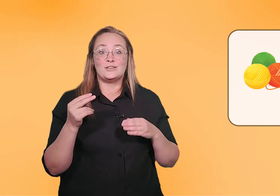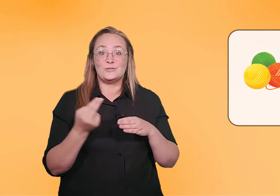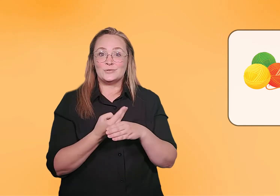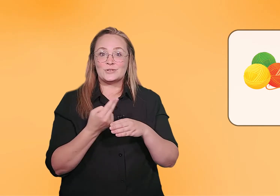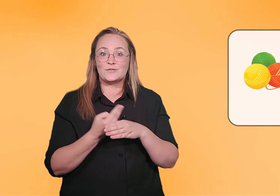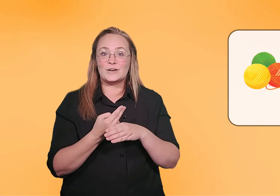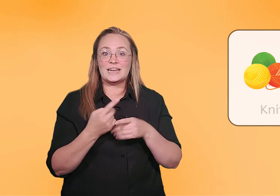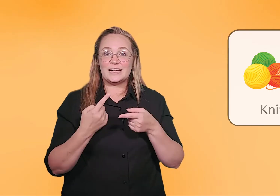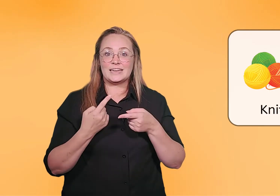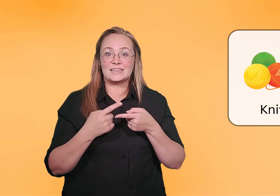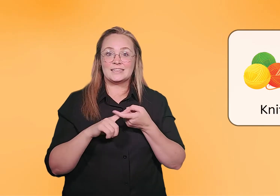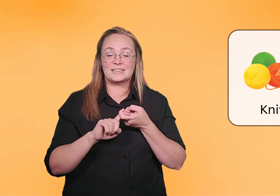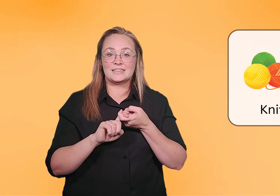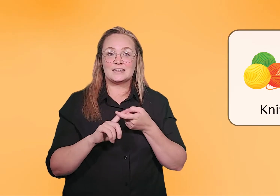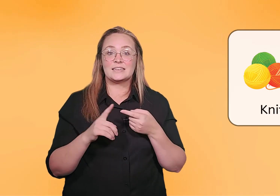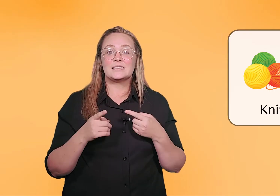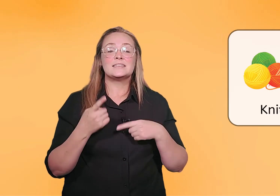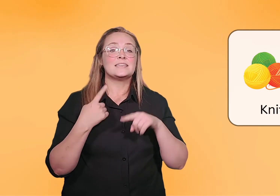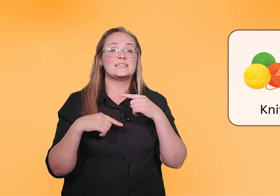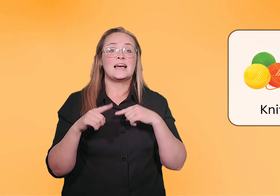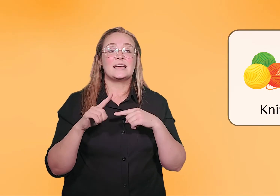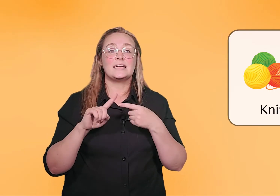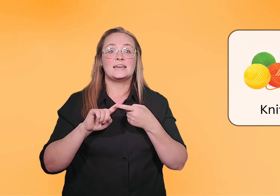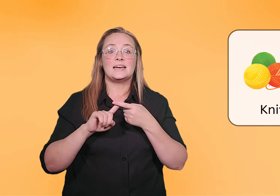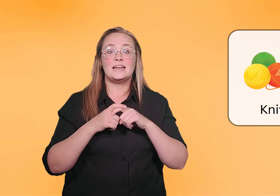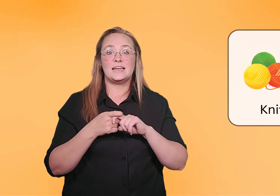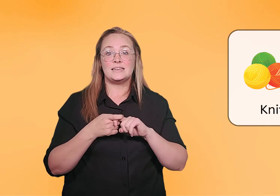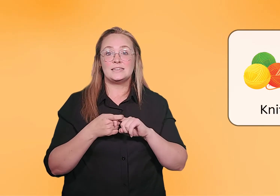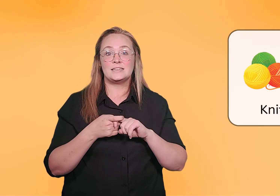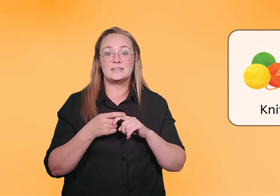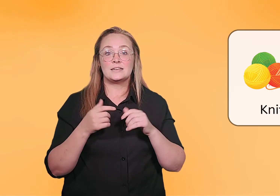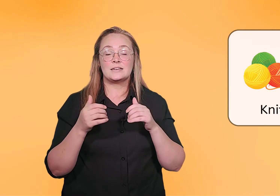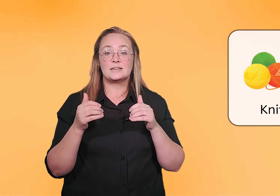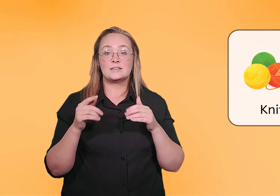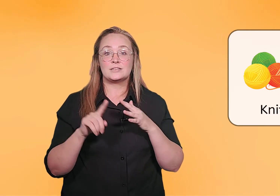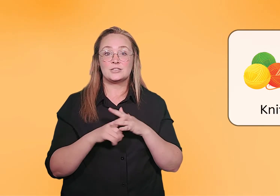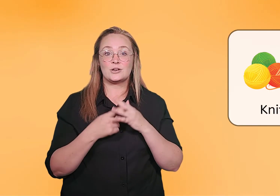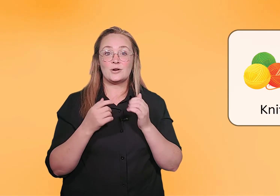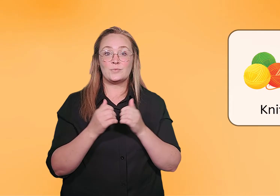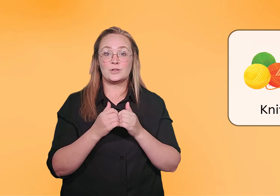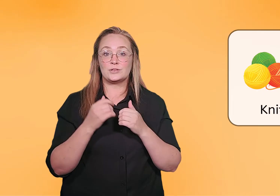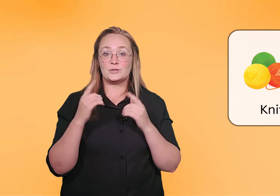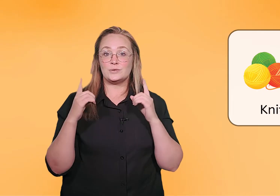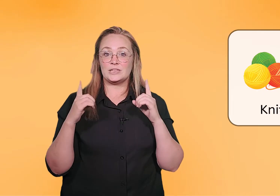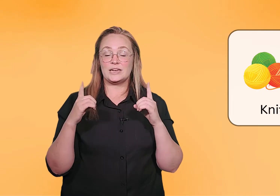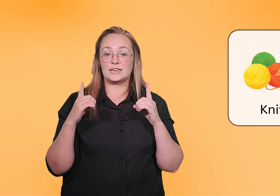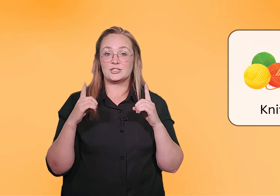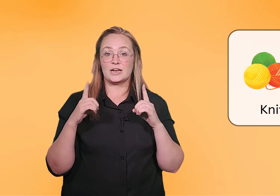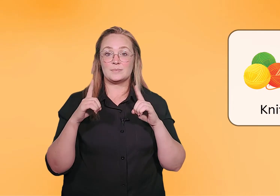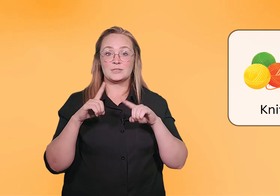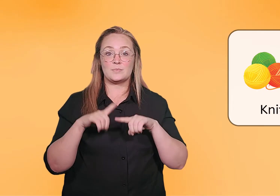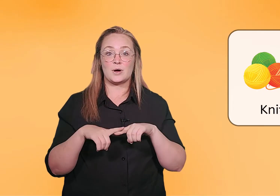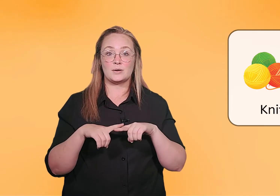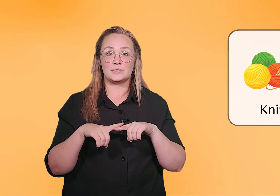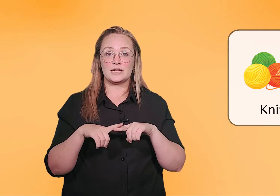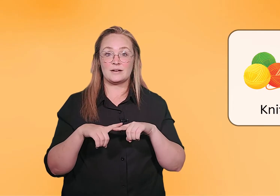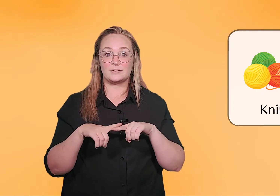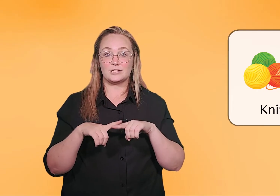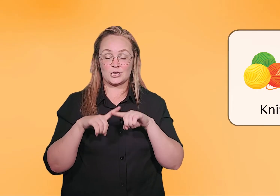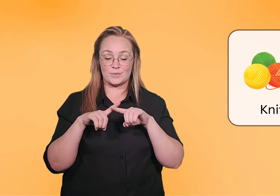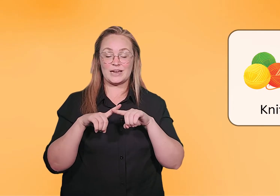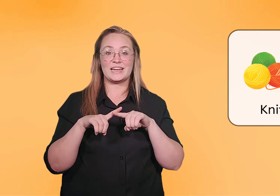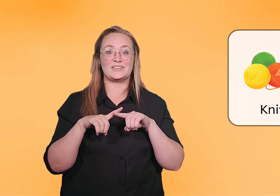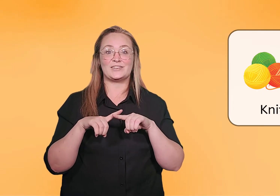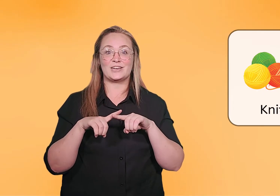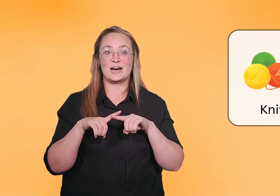used for knitting. To sign knit, start with two D handshapes, palms down, dominant hand on top.